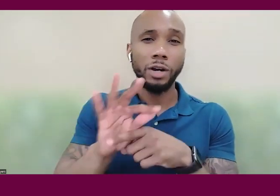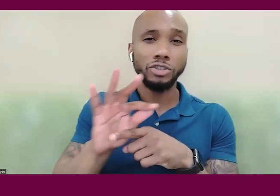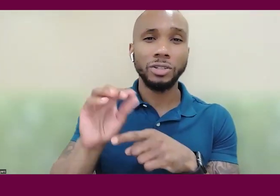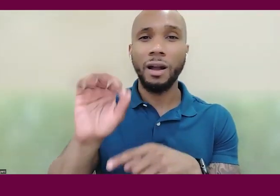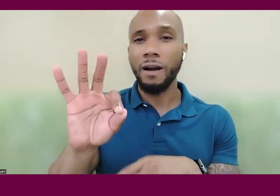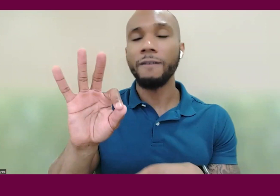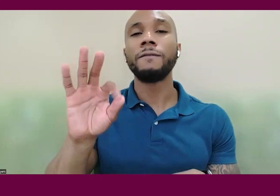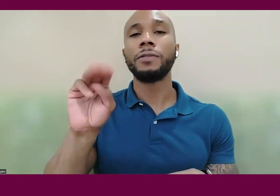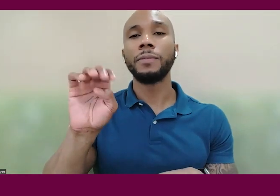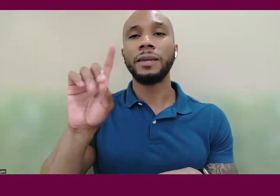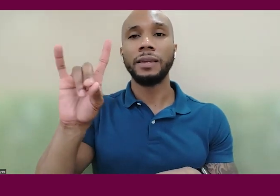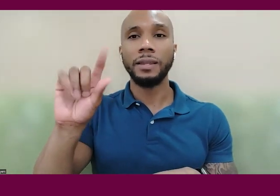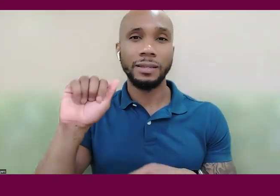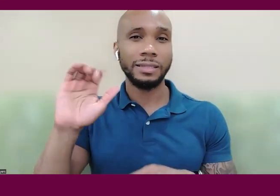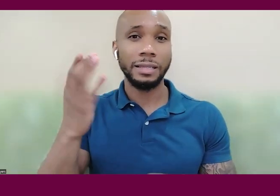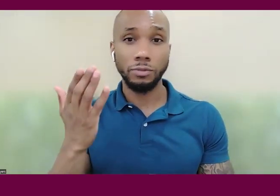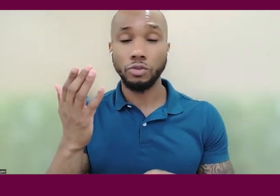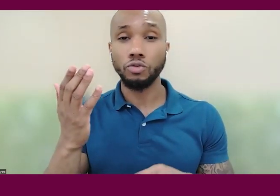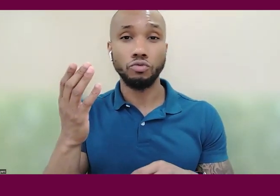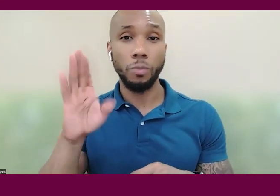of the media tends to be.